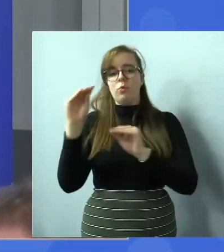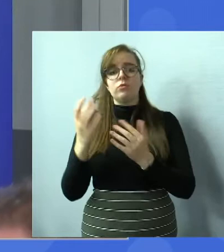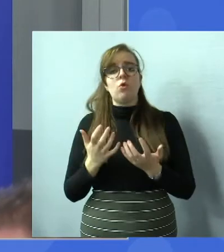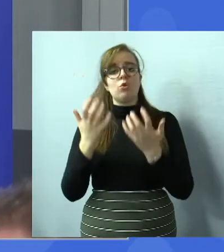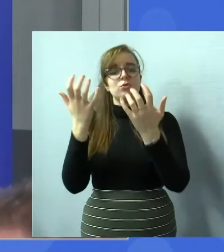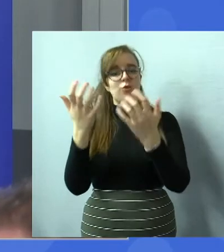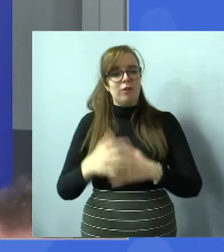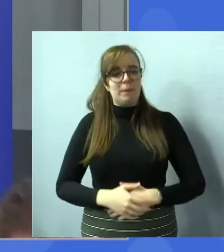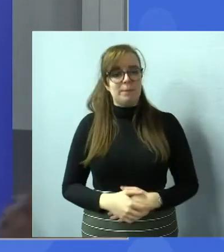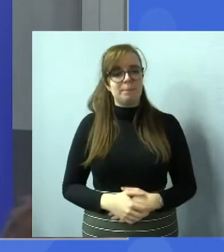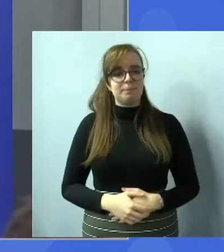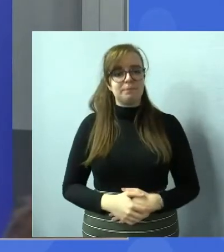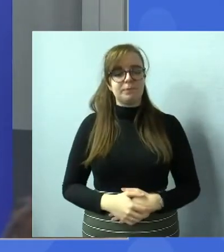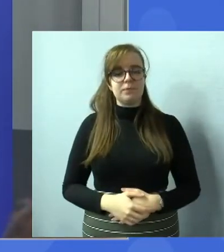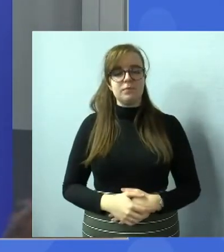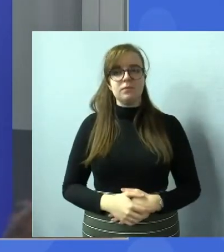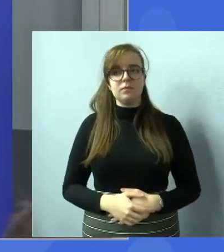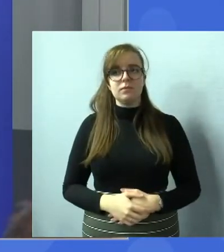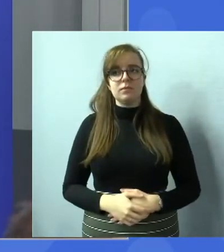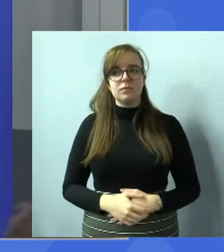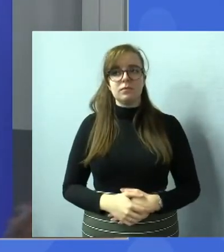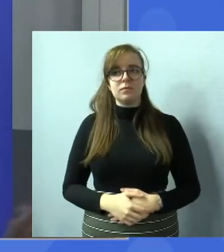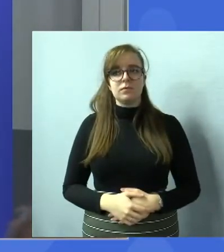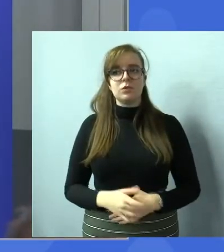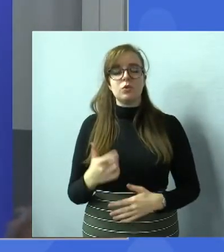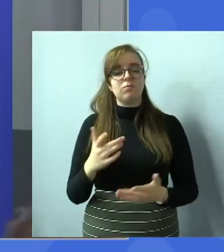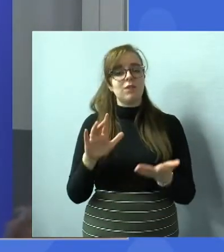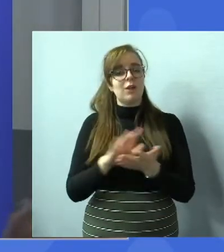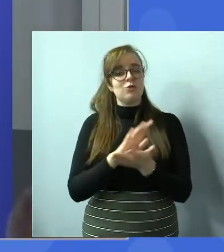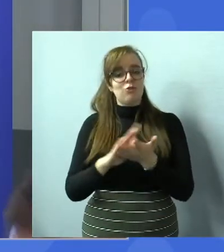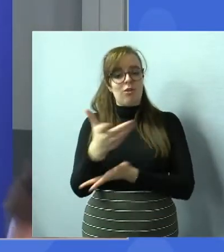so um until then enjoy the discussions this morning and I'm going to hand over